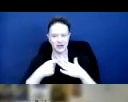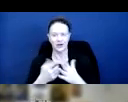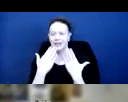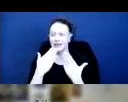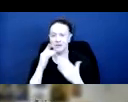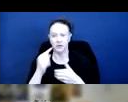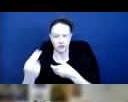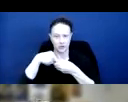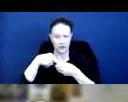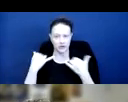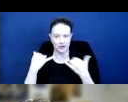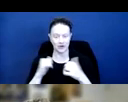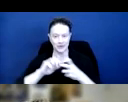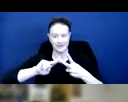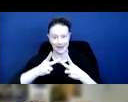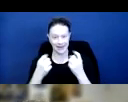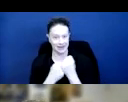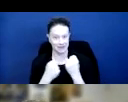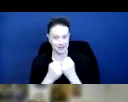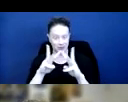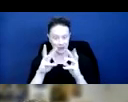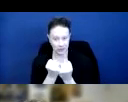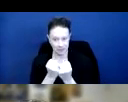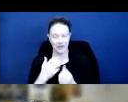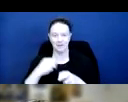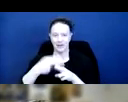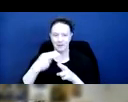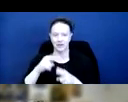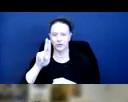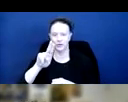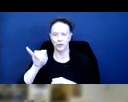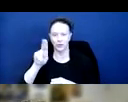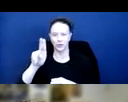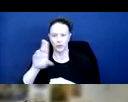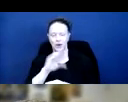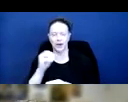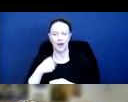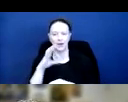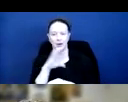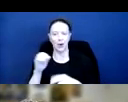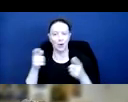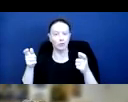to our second advocacy workshop. My name is Uju and I am the Co-Director of Oregon Health Equity Alliance.